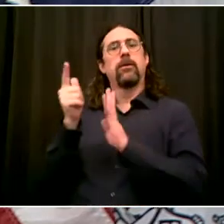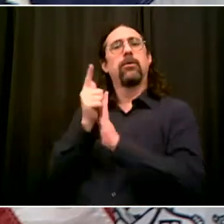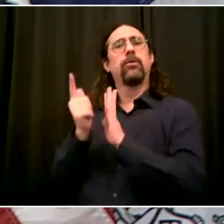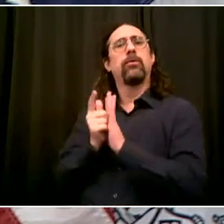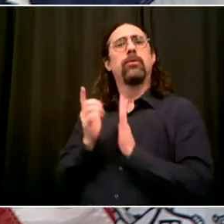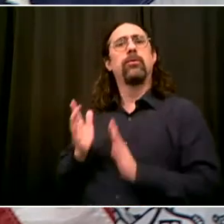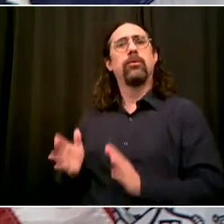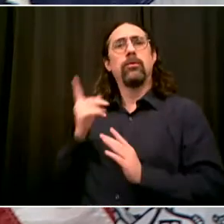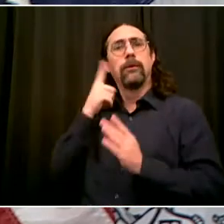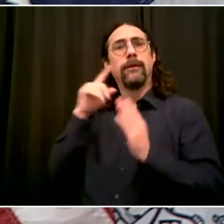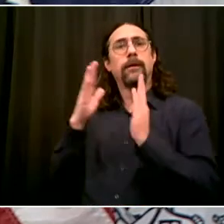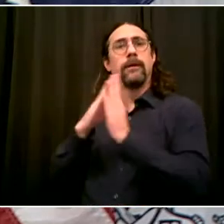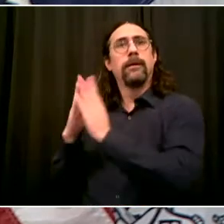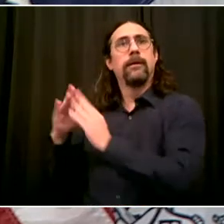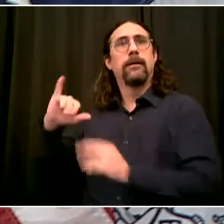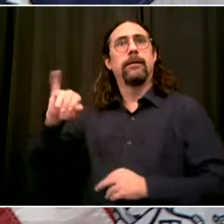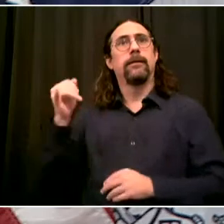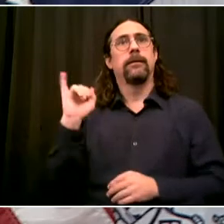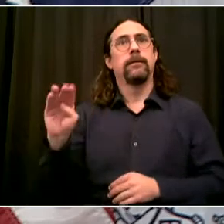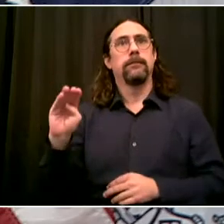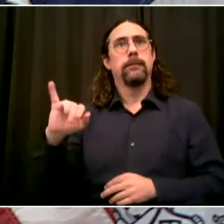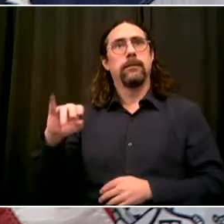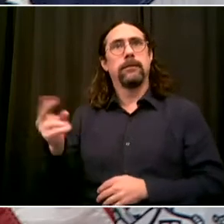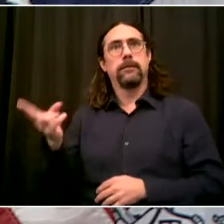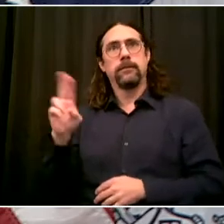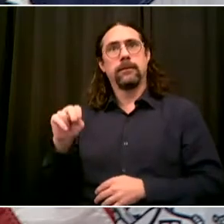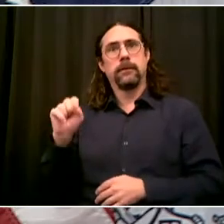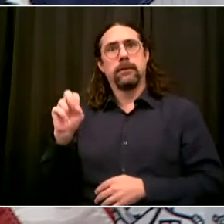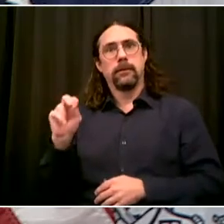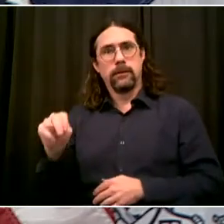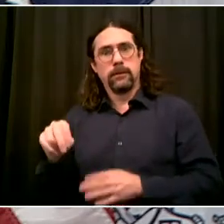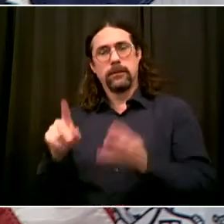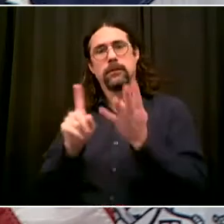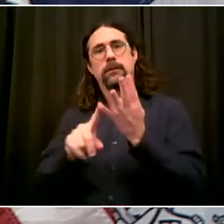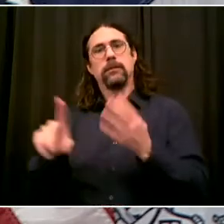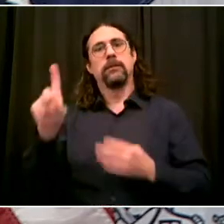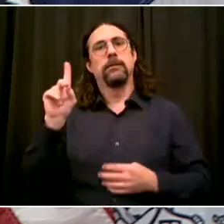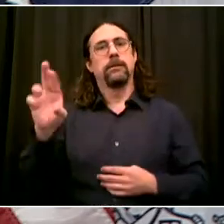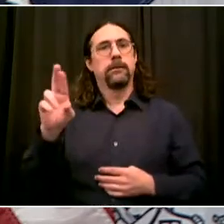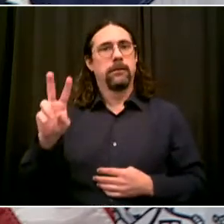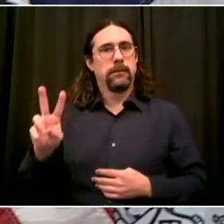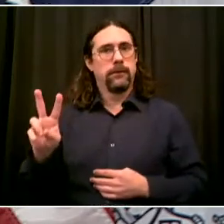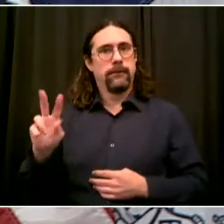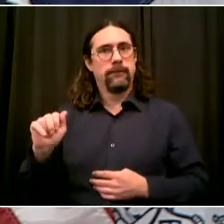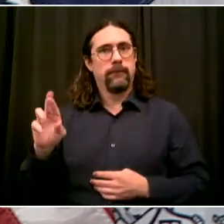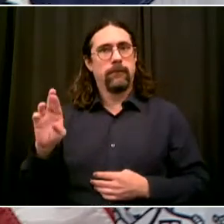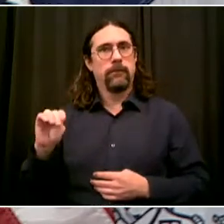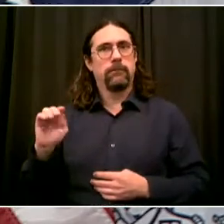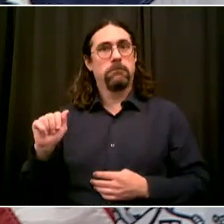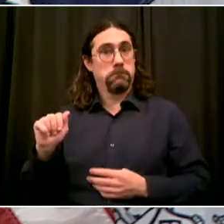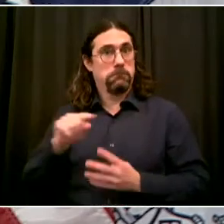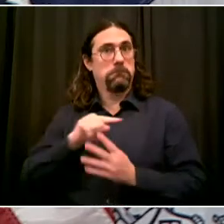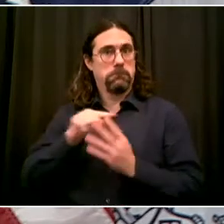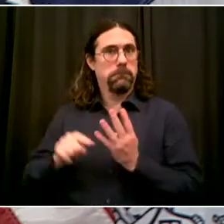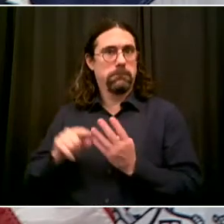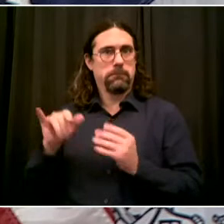WE'RE JOINED BY THE SHERIFF, T TEH COMMISSIONER, THE CORPORAAOTINN COUNSEL..